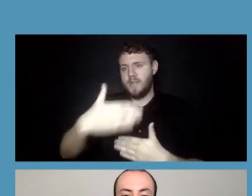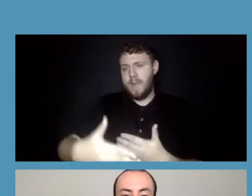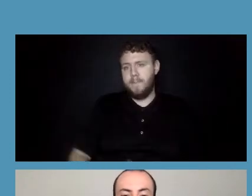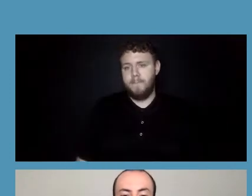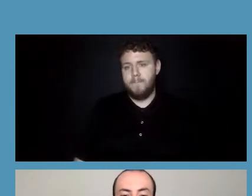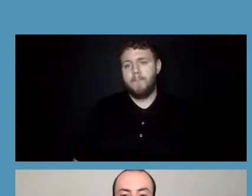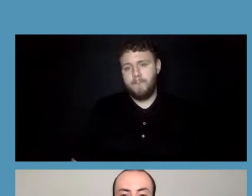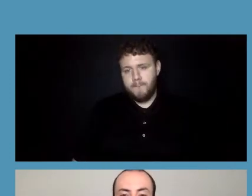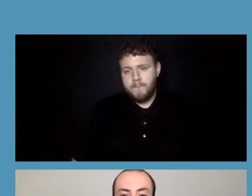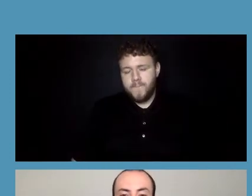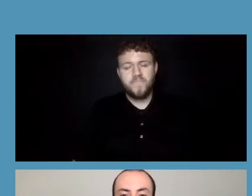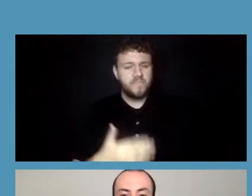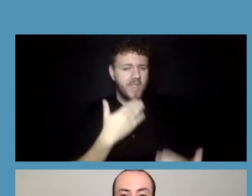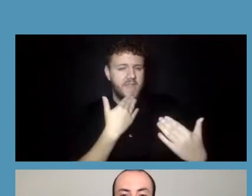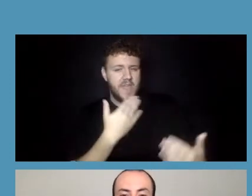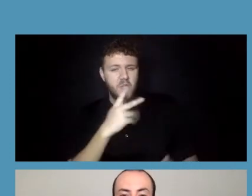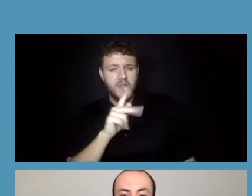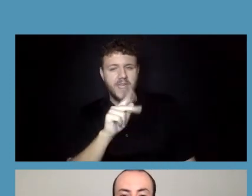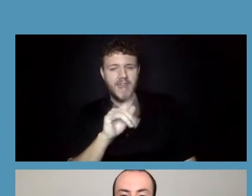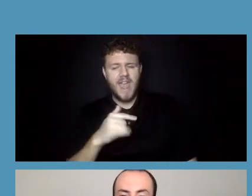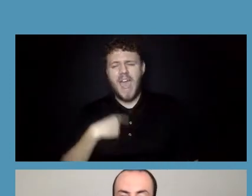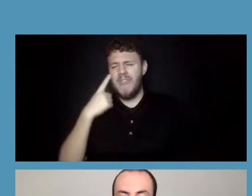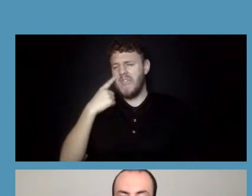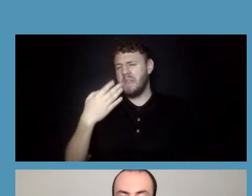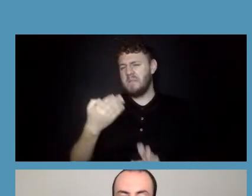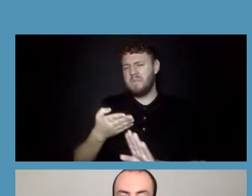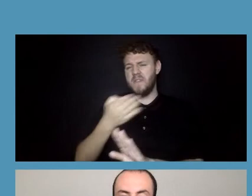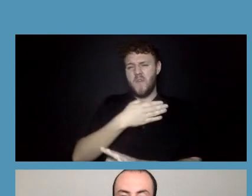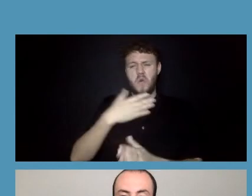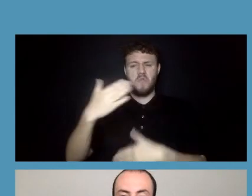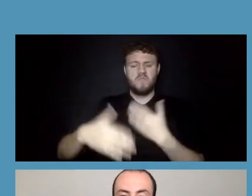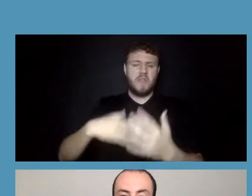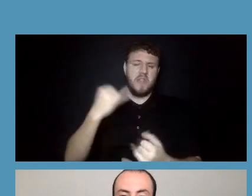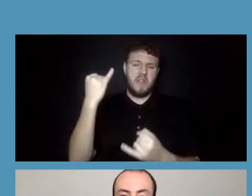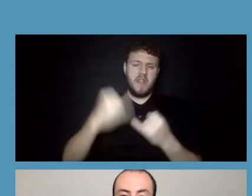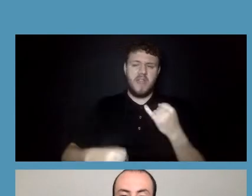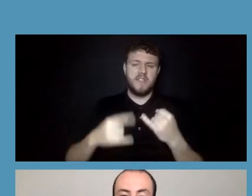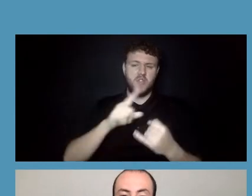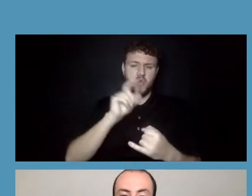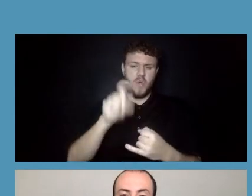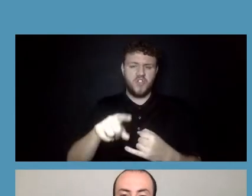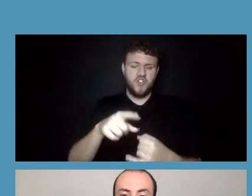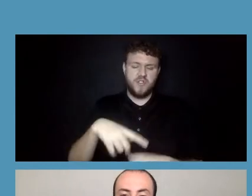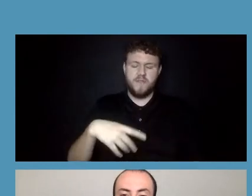Thank you, Katy, and before we go on with the last question or two, can each of you